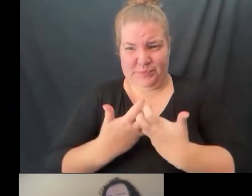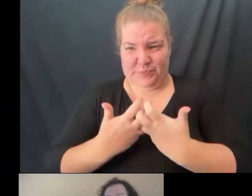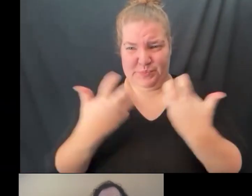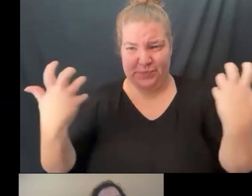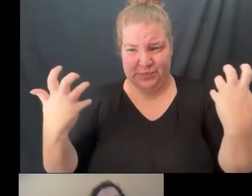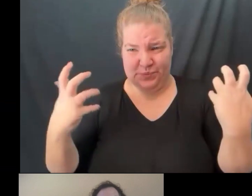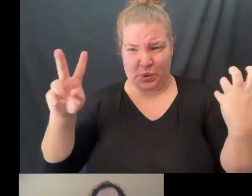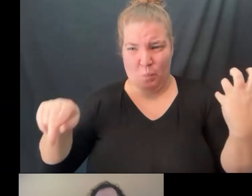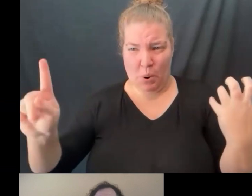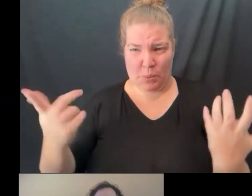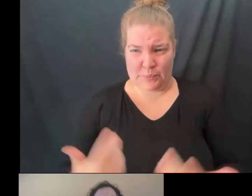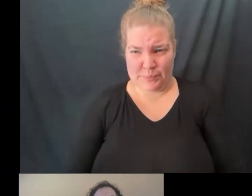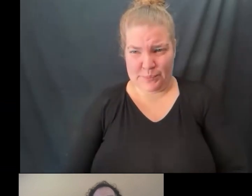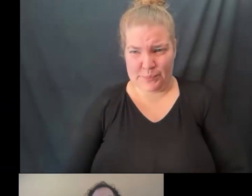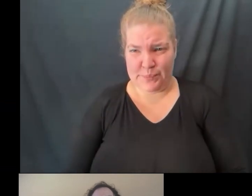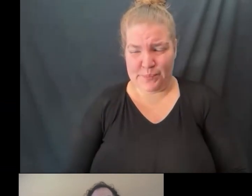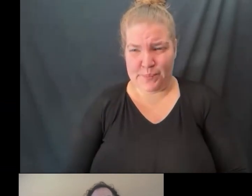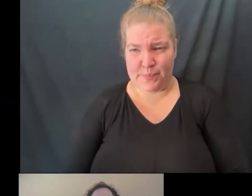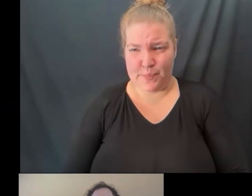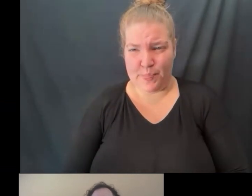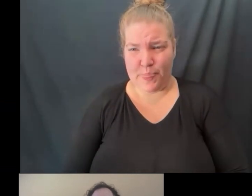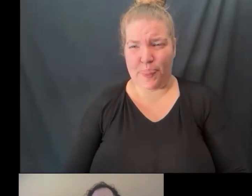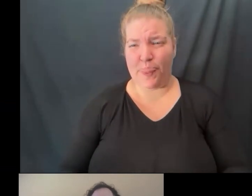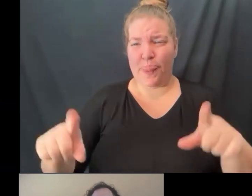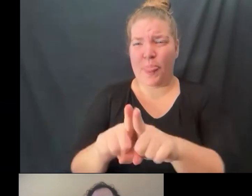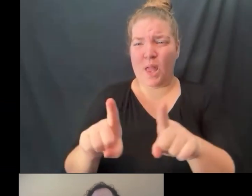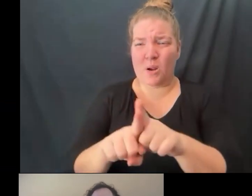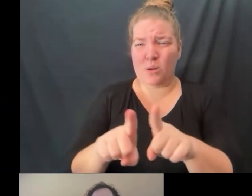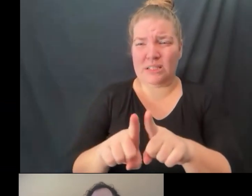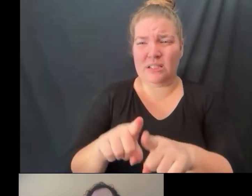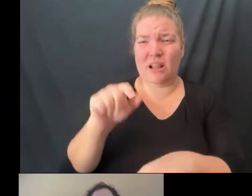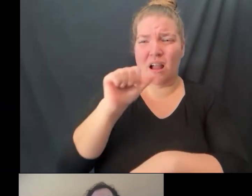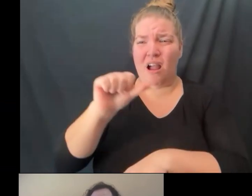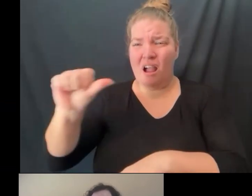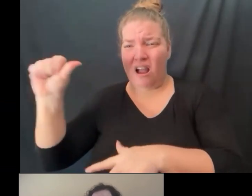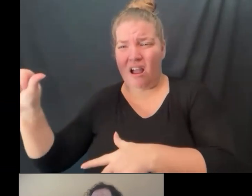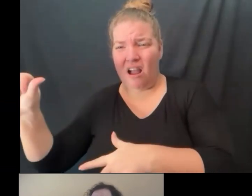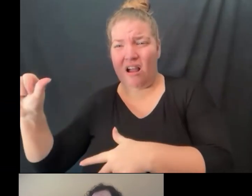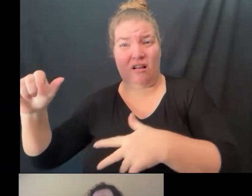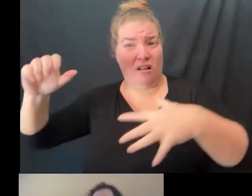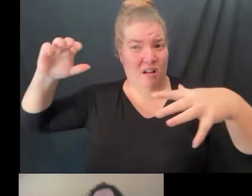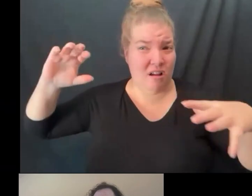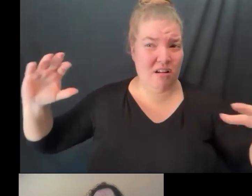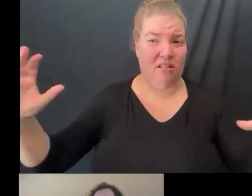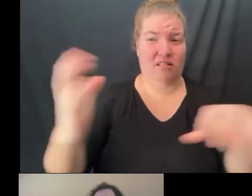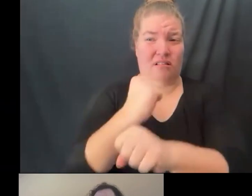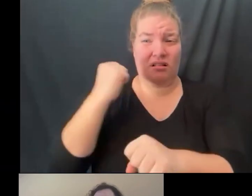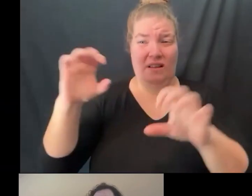or app or website as WCAG 2.1 AA conformant. There's also AAA success criteria,